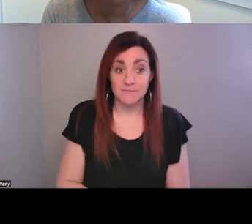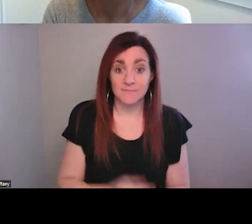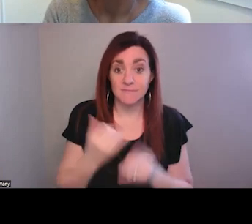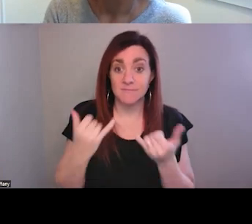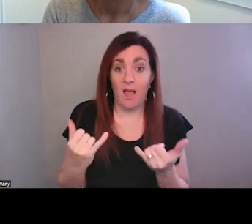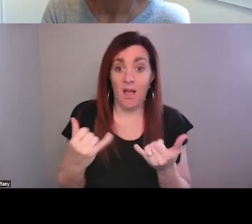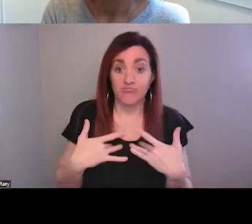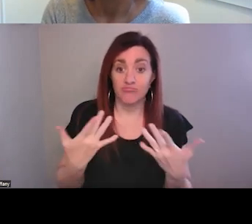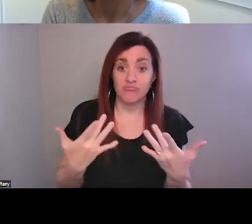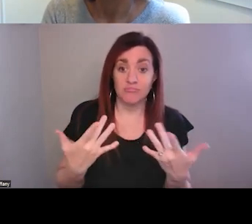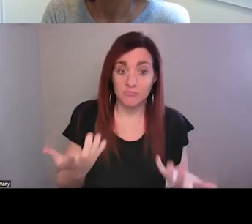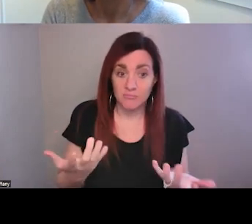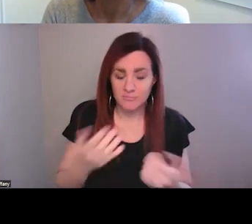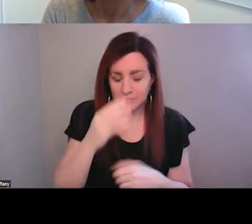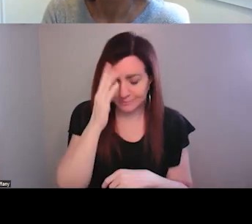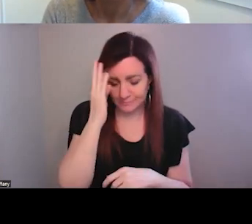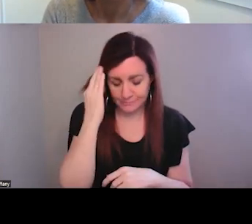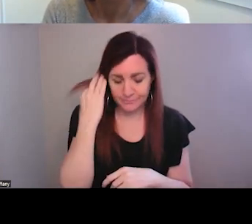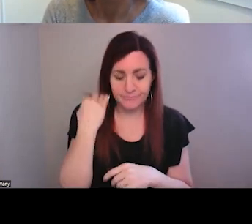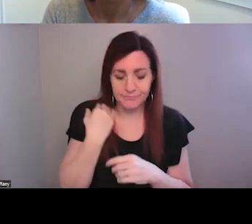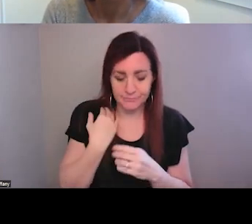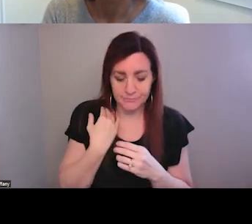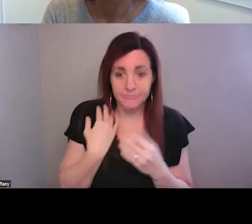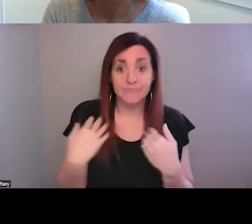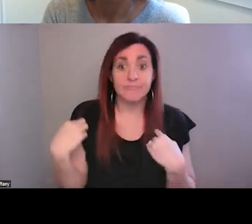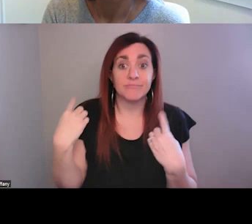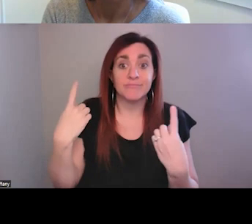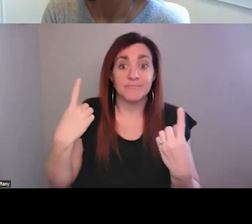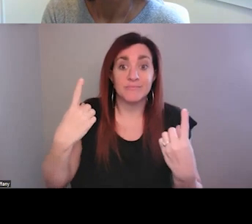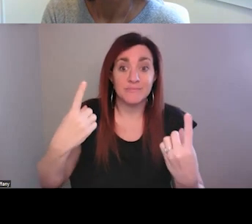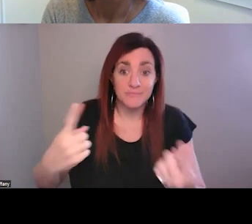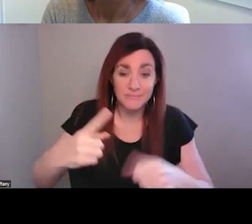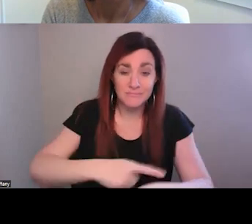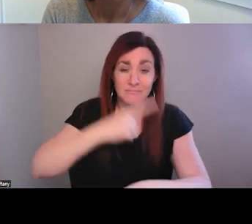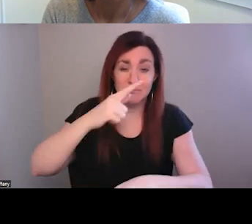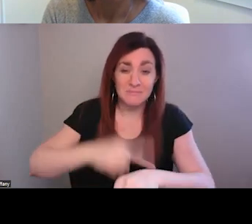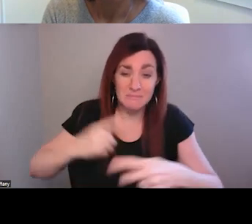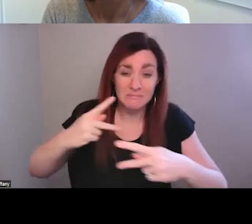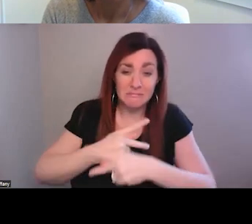IN -- THIS HAS BEEN A LONG ROAD FOR US FIGURING OUT WHAT OUR